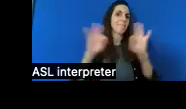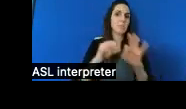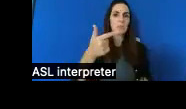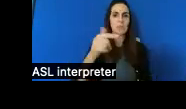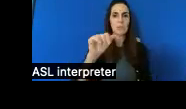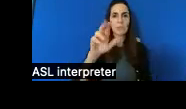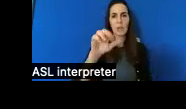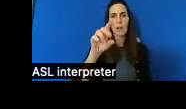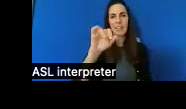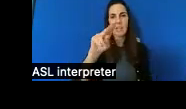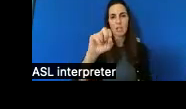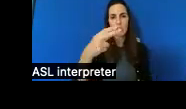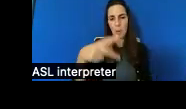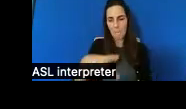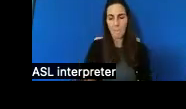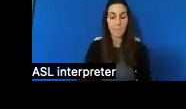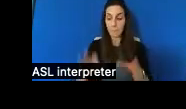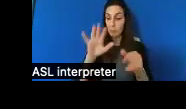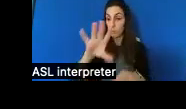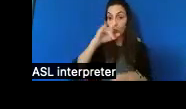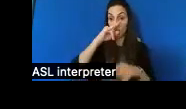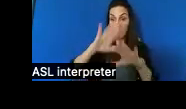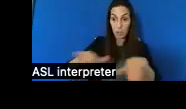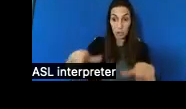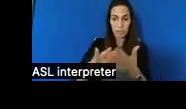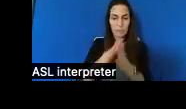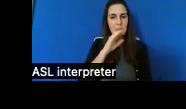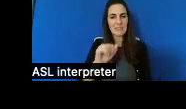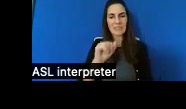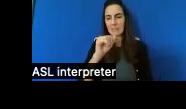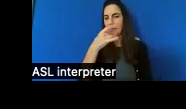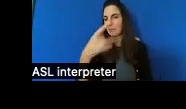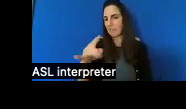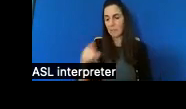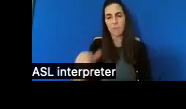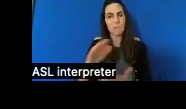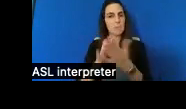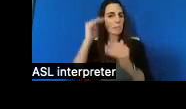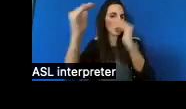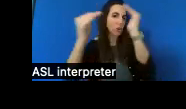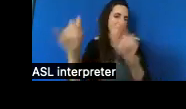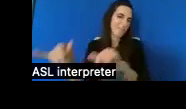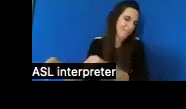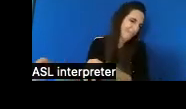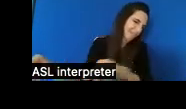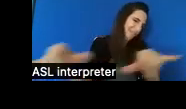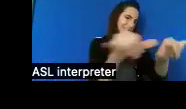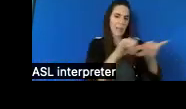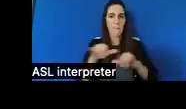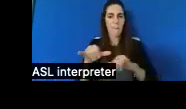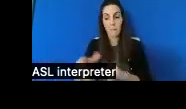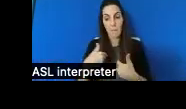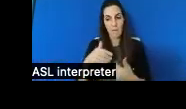your child turns 18 they are an adult like every other individual okay with all the rights now the